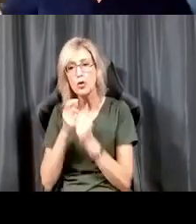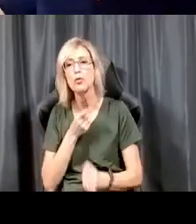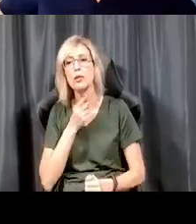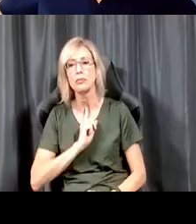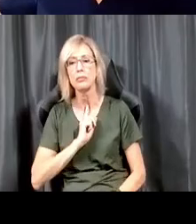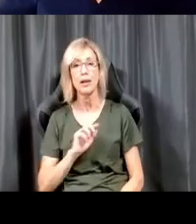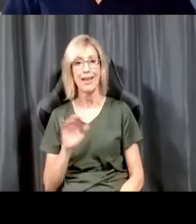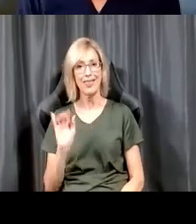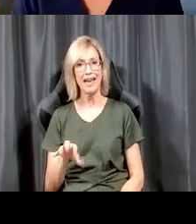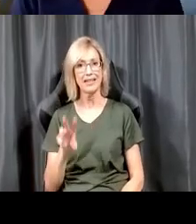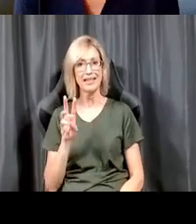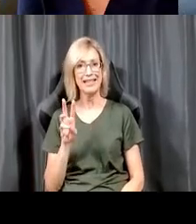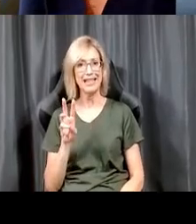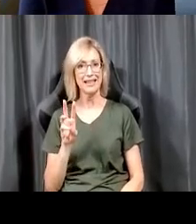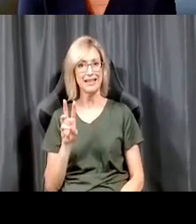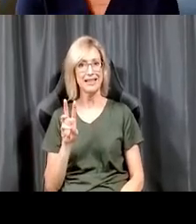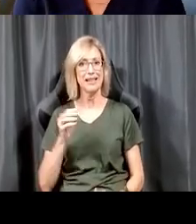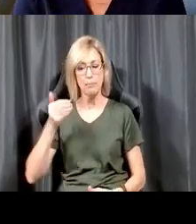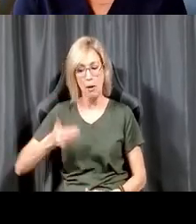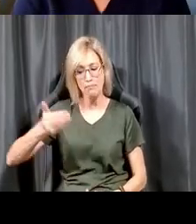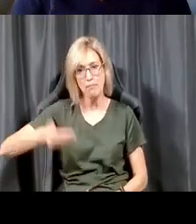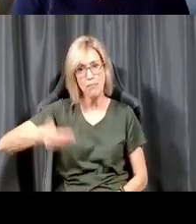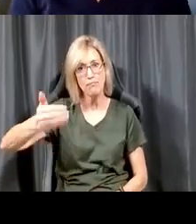Steps to eating a lot of information.